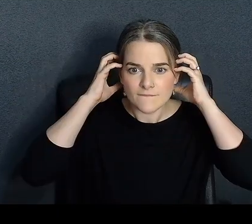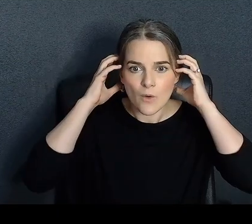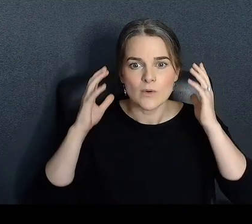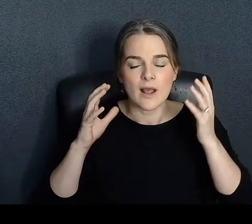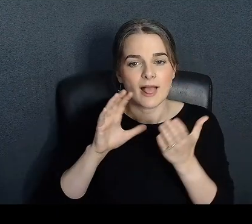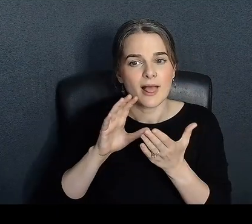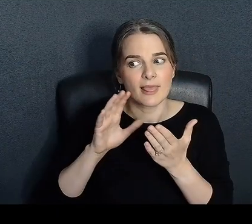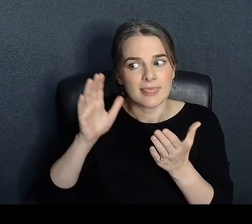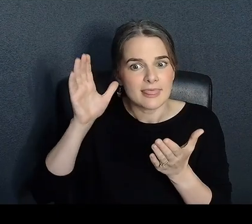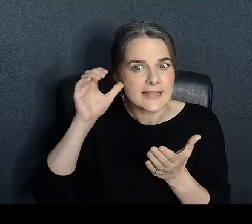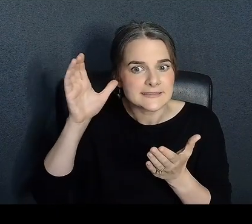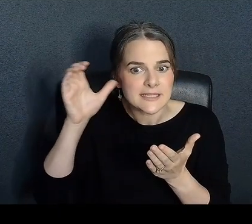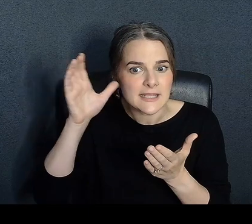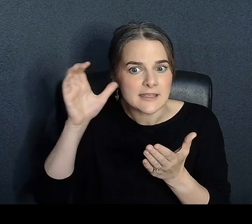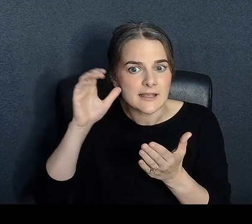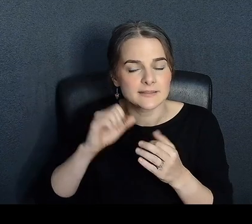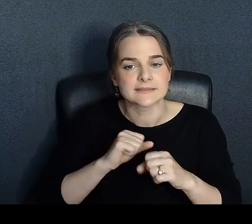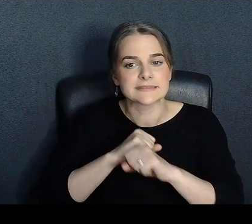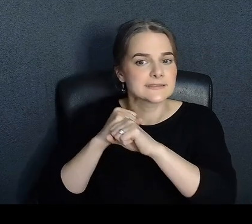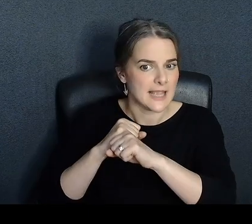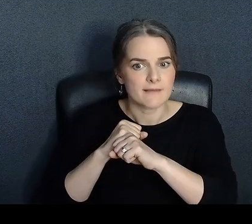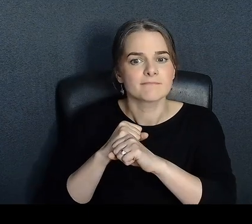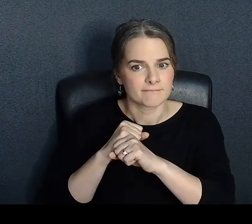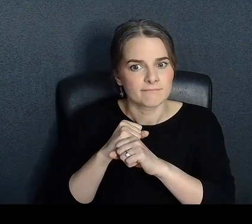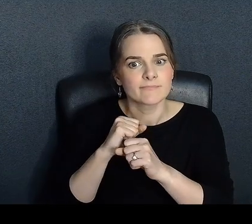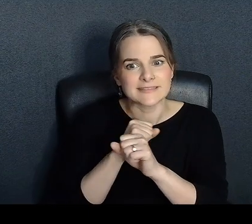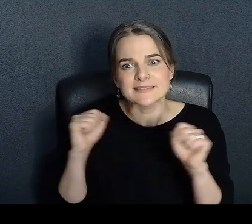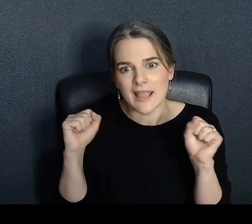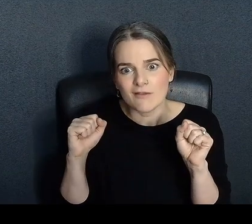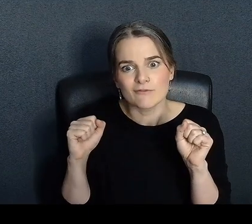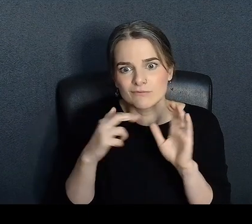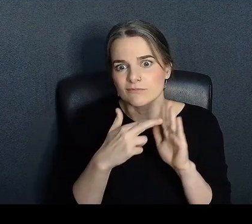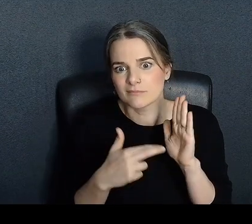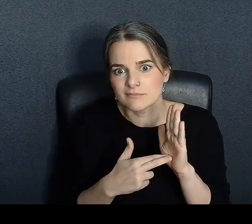So it can be very helpful to save your hearing.